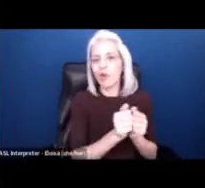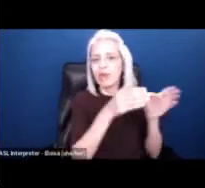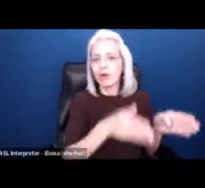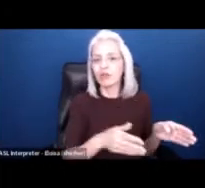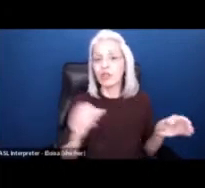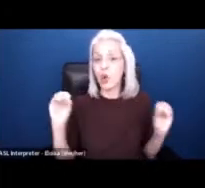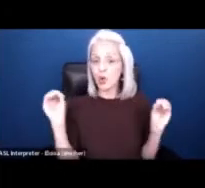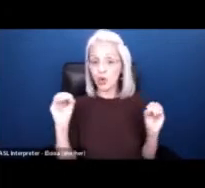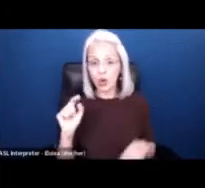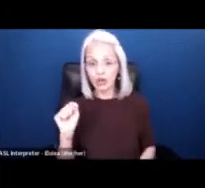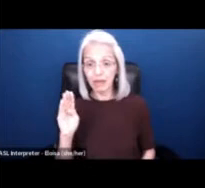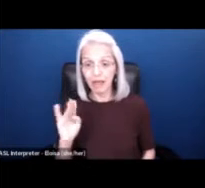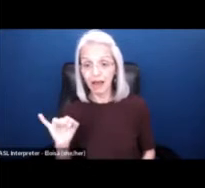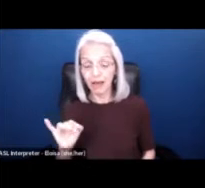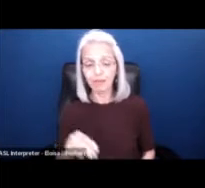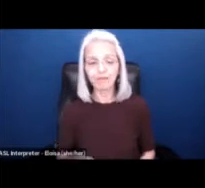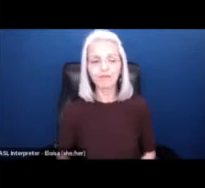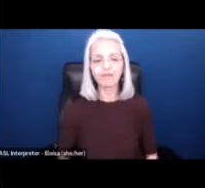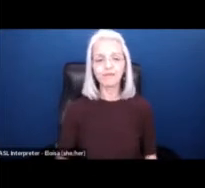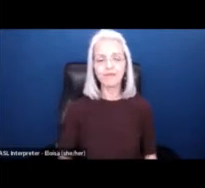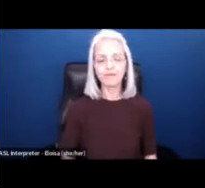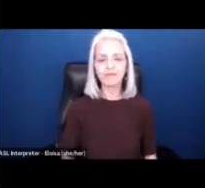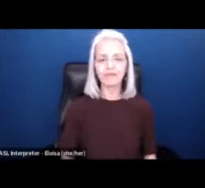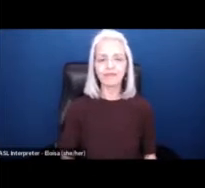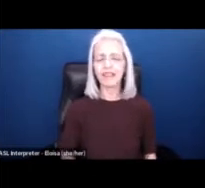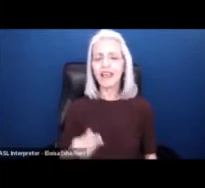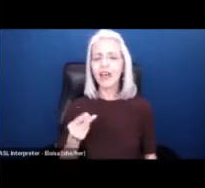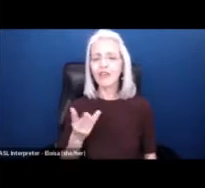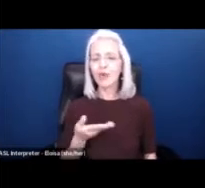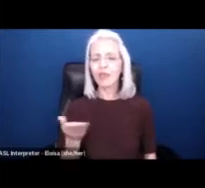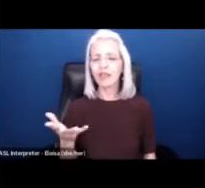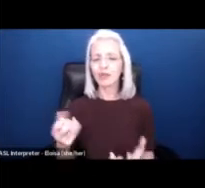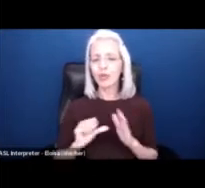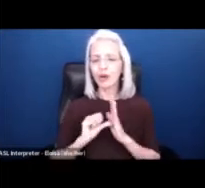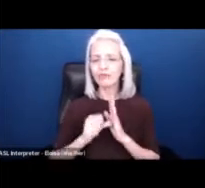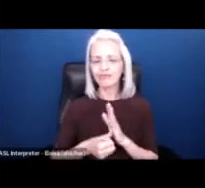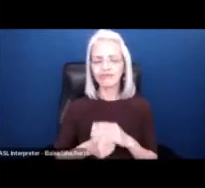And the couple of things that we wanted to point out are the fact